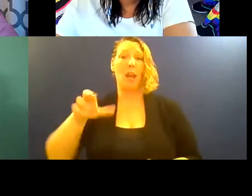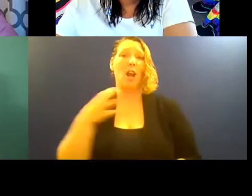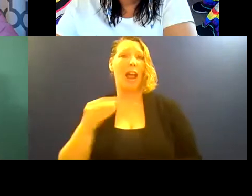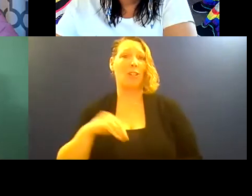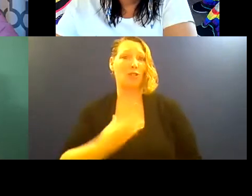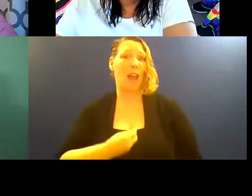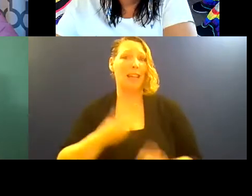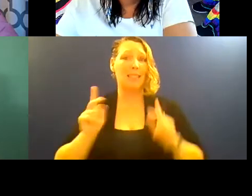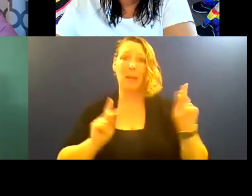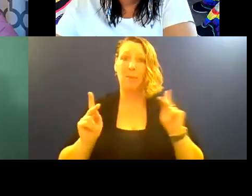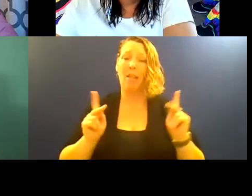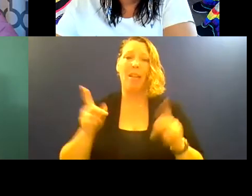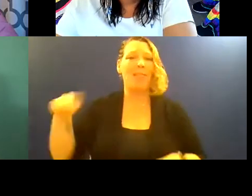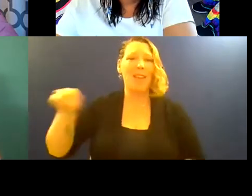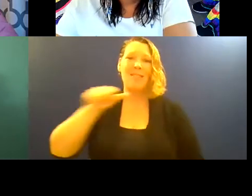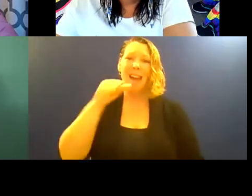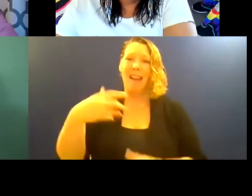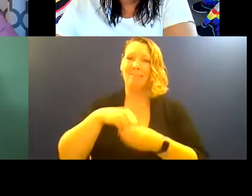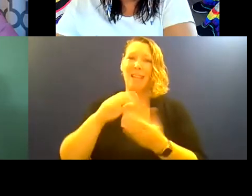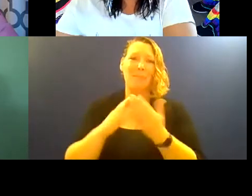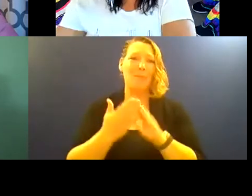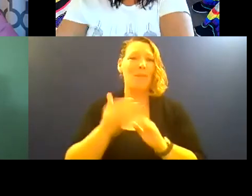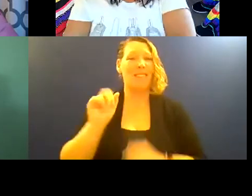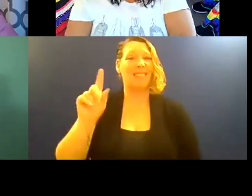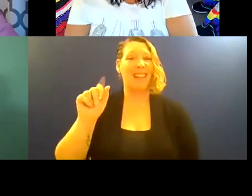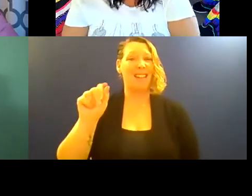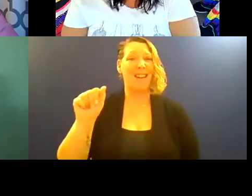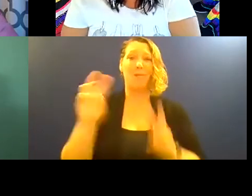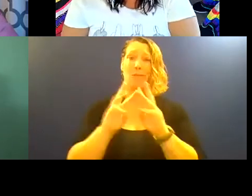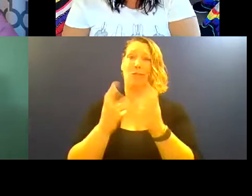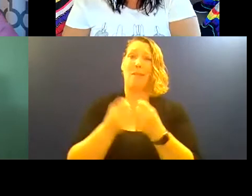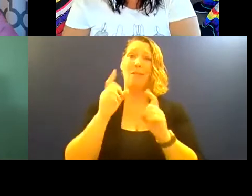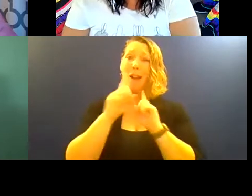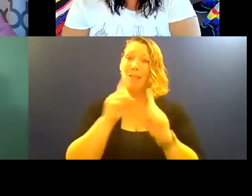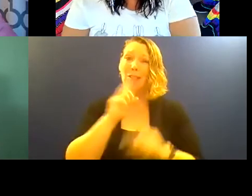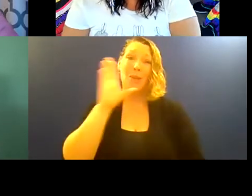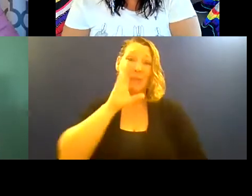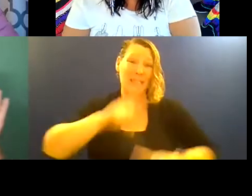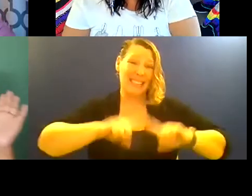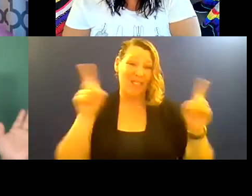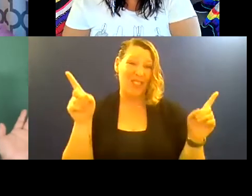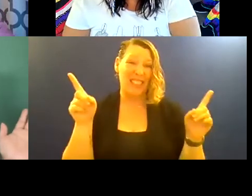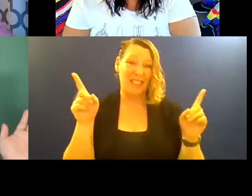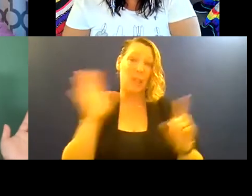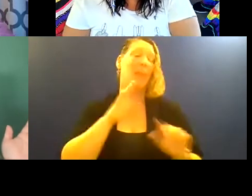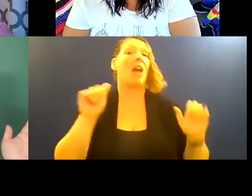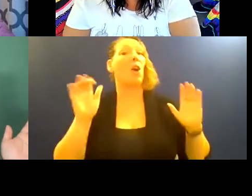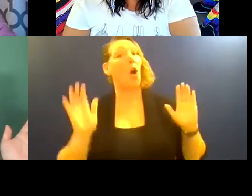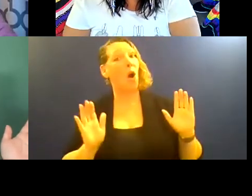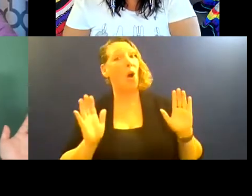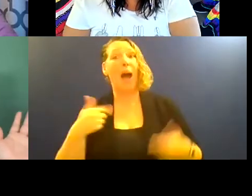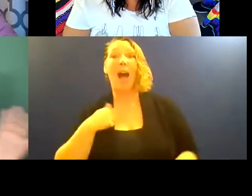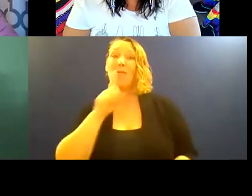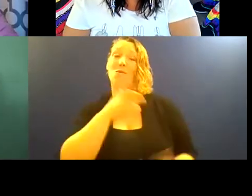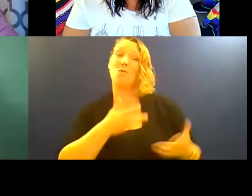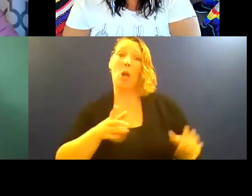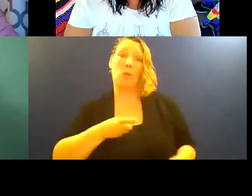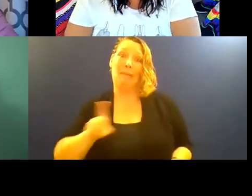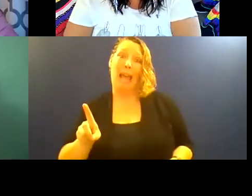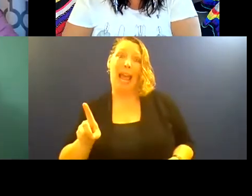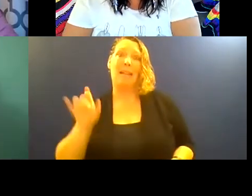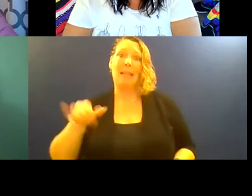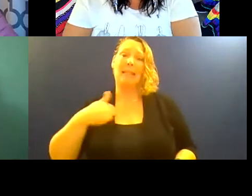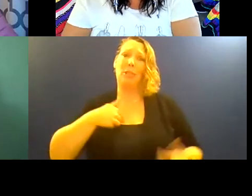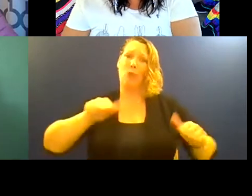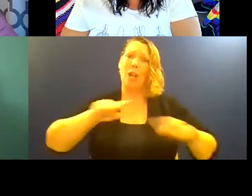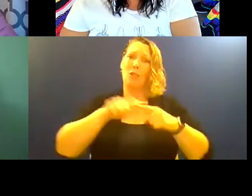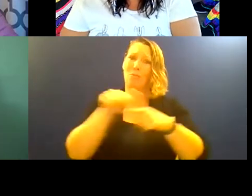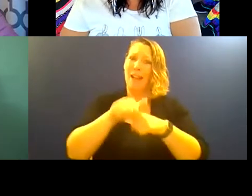You know, if you had researchers not in there from the community, I think those data workshop conversations would have gone really differently where they would have been like, "Oh well you know i don't want to offend this, this is me trying to practice my cultural